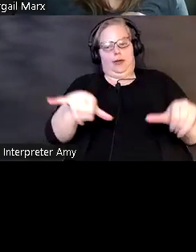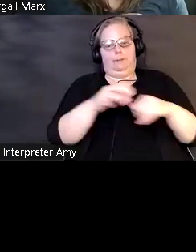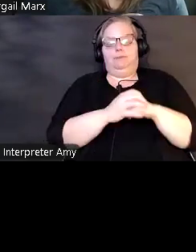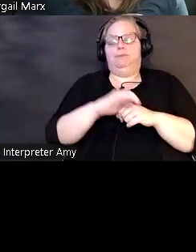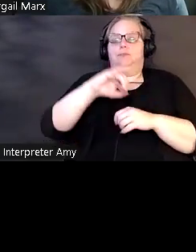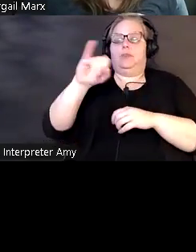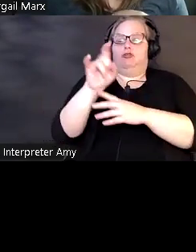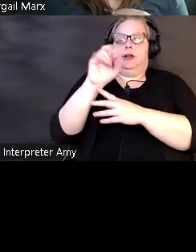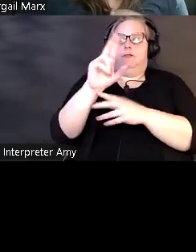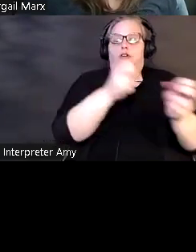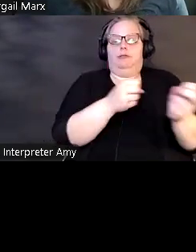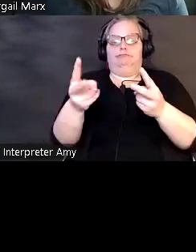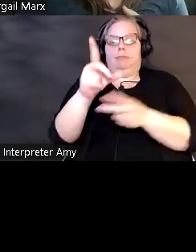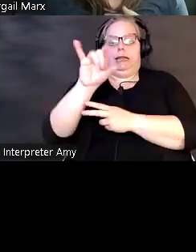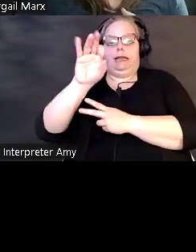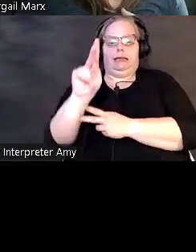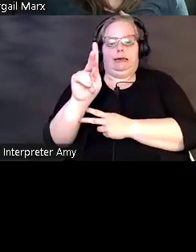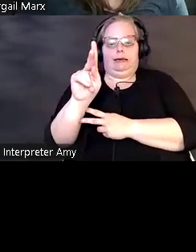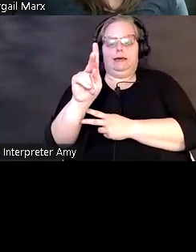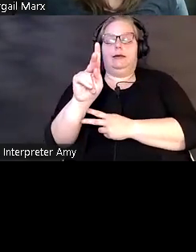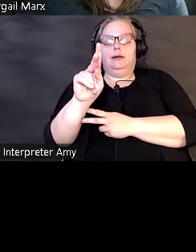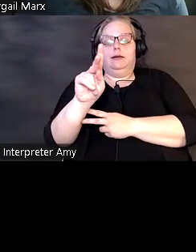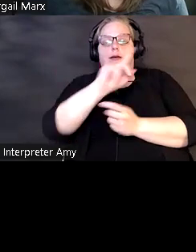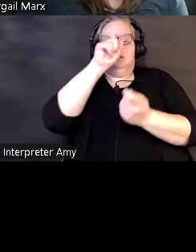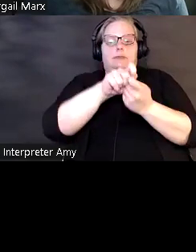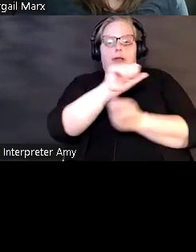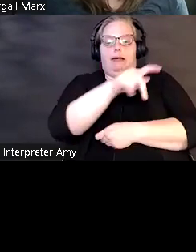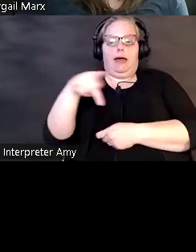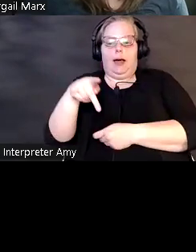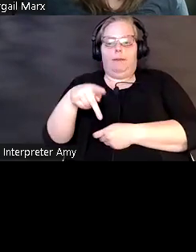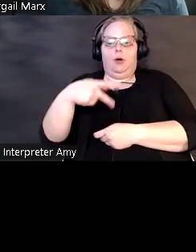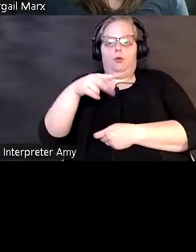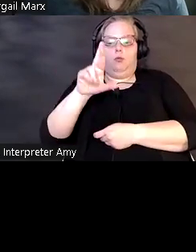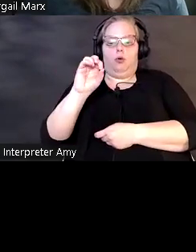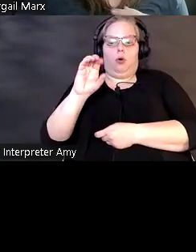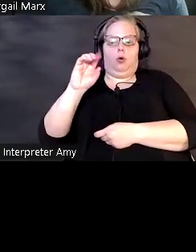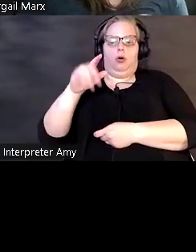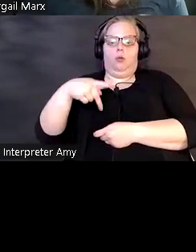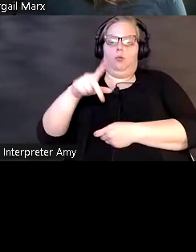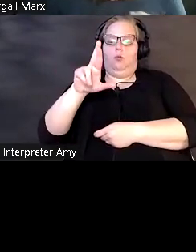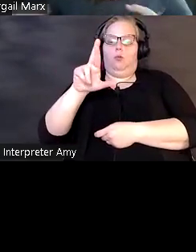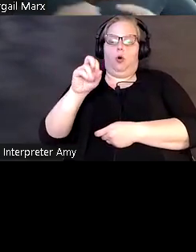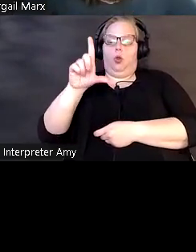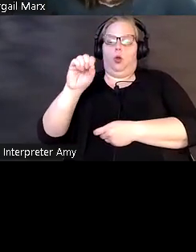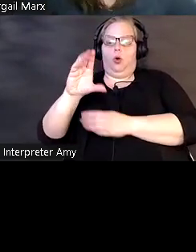a link to where specifically with the app Prolo -- you can record a button but almost